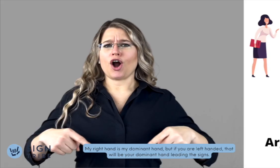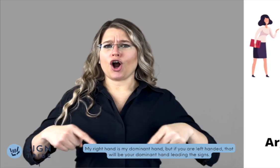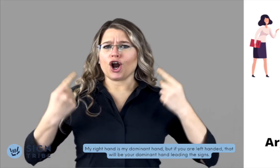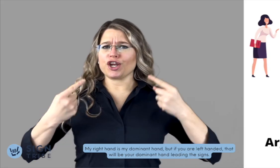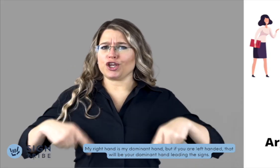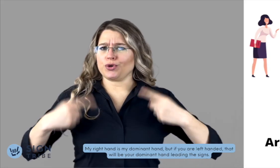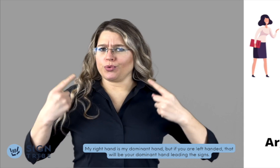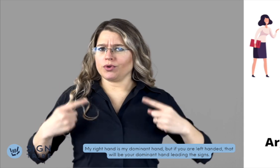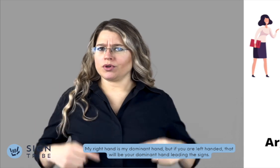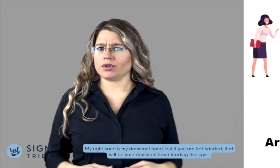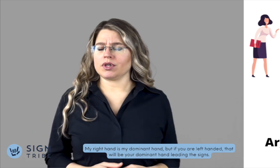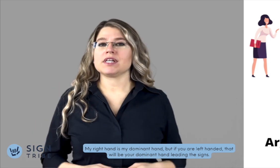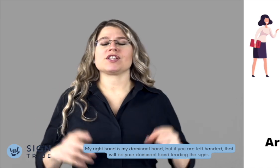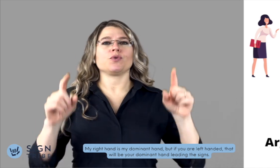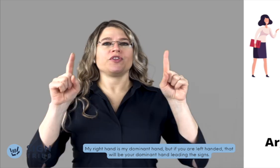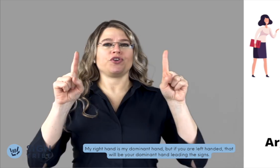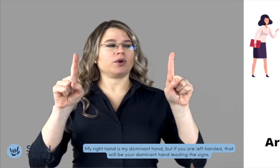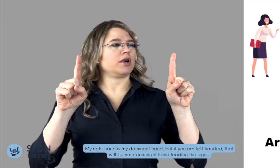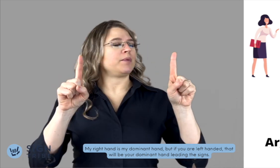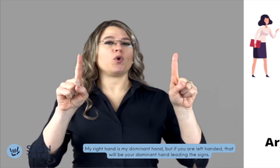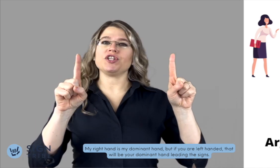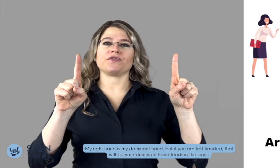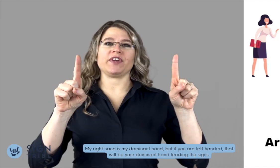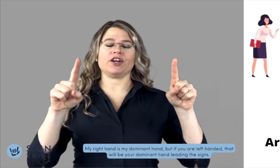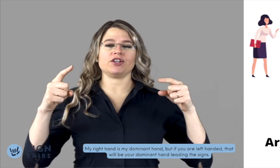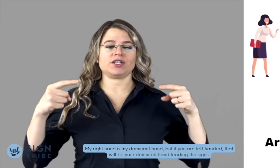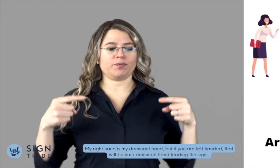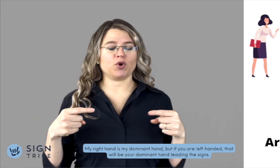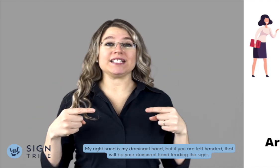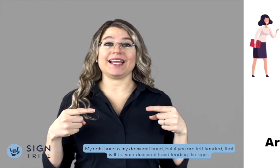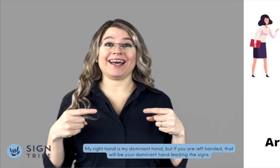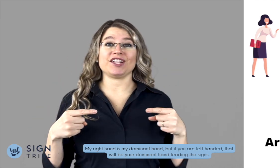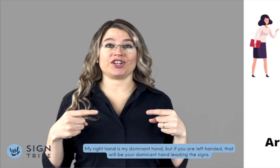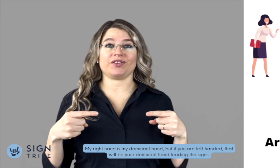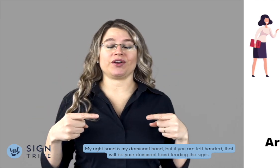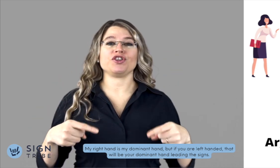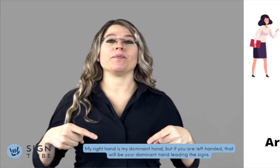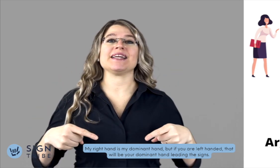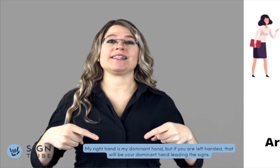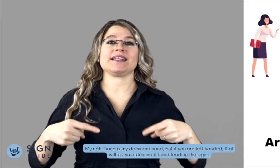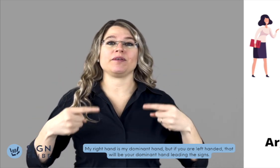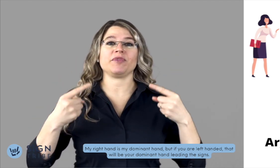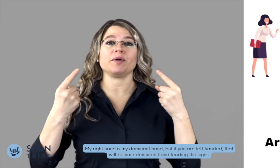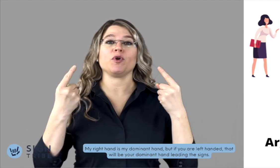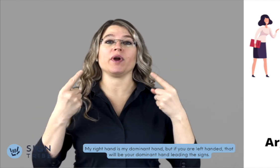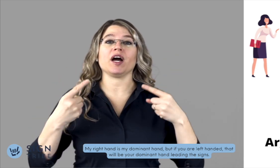Argue. So with your pointer fingers pointing at each other, you might see them going up